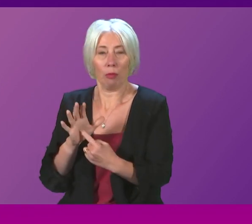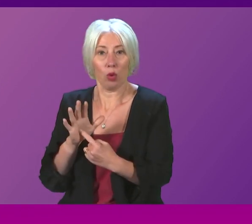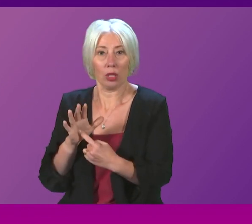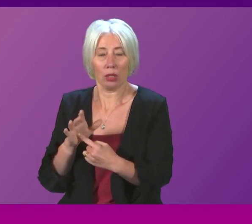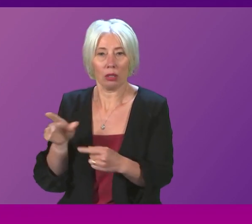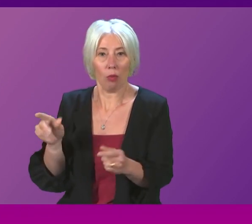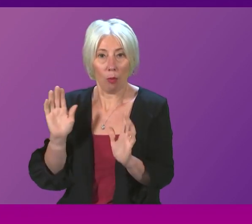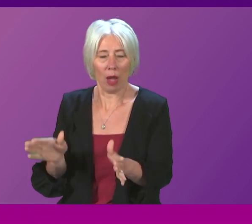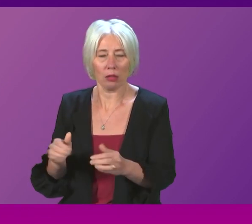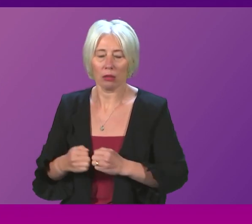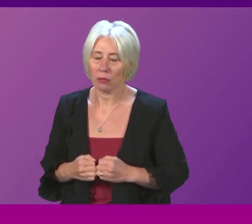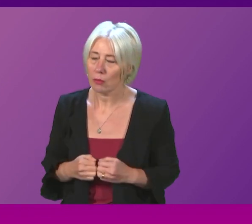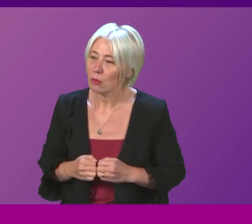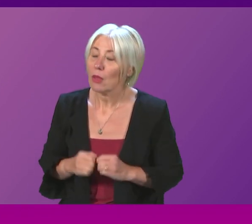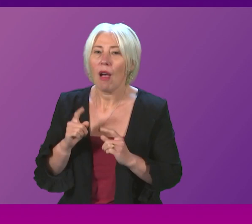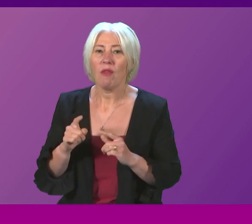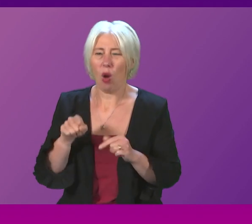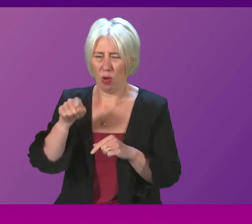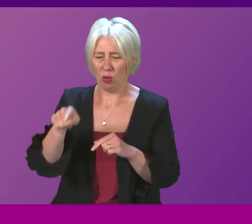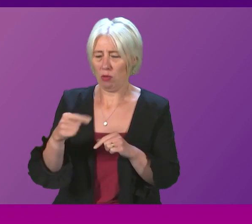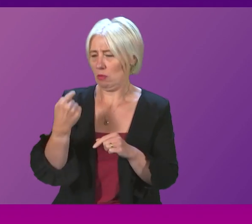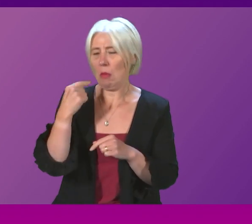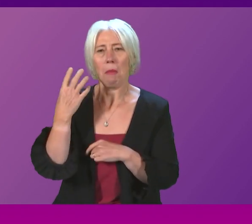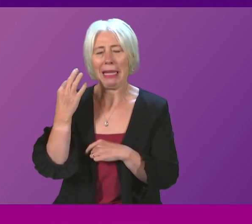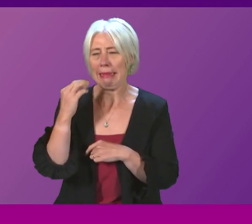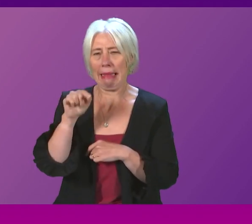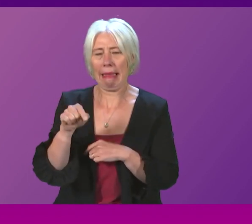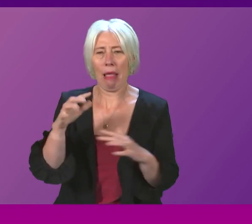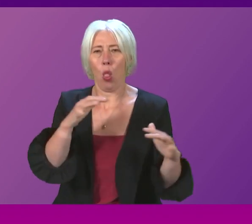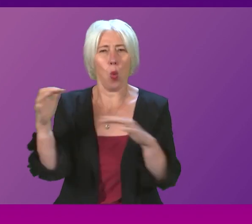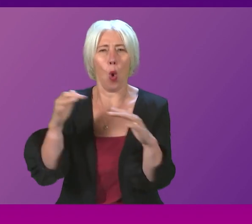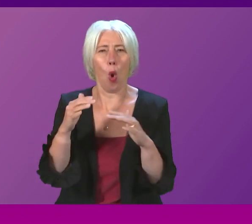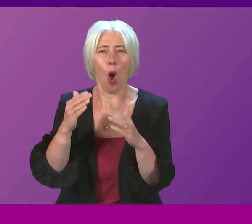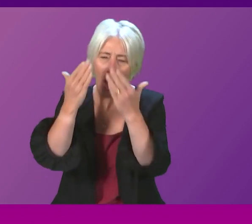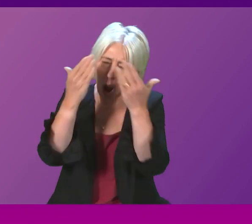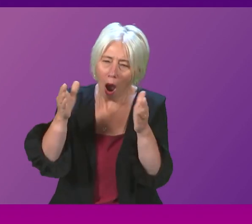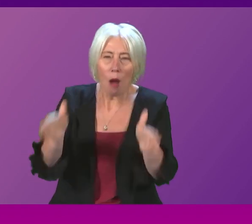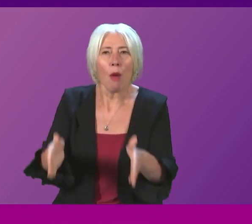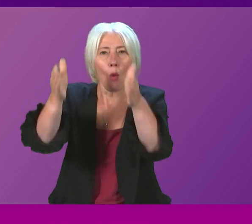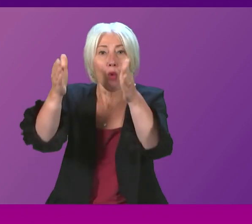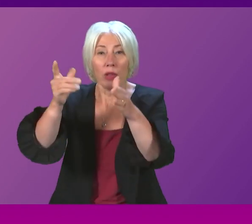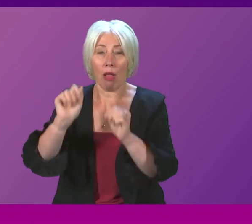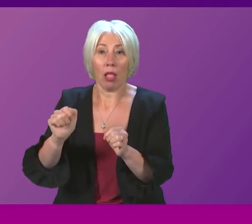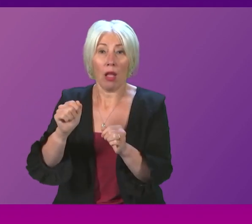With regard to the attack on the war memorial in Edinburgh, less than 24 hours before that